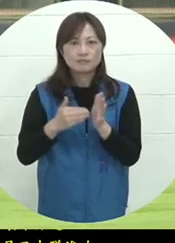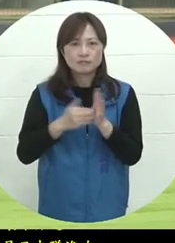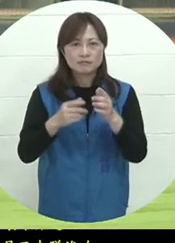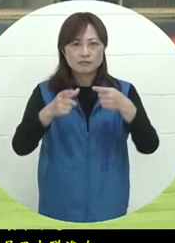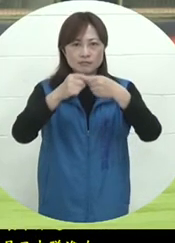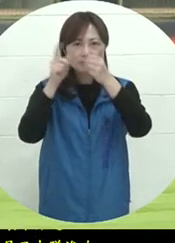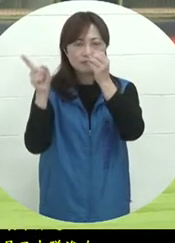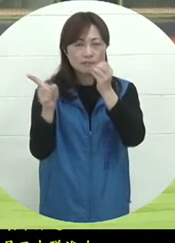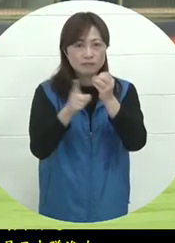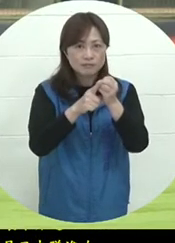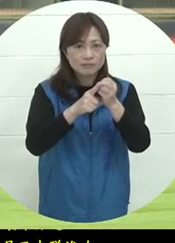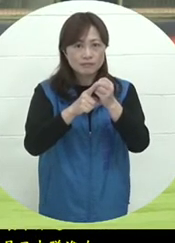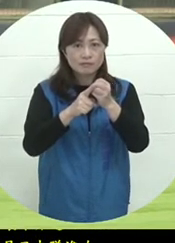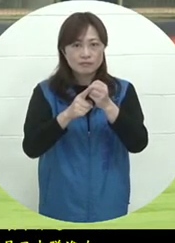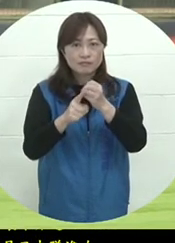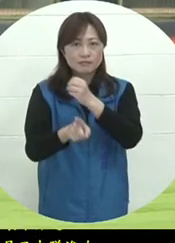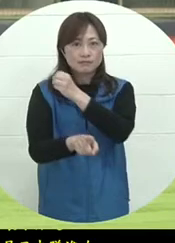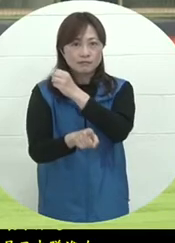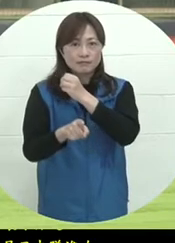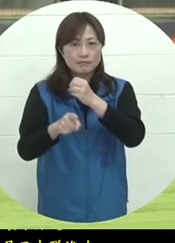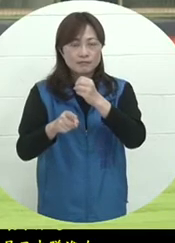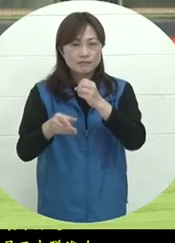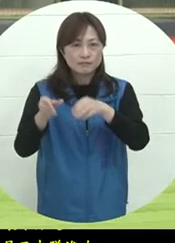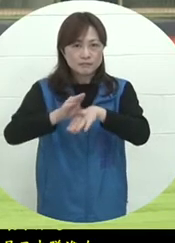was the second time in a single inning to hit several zones.